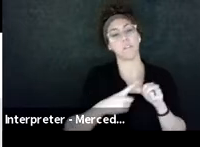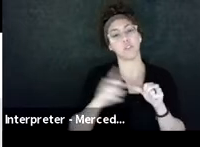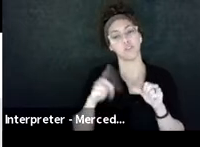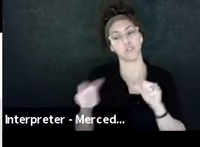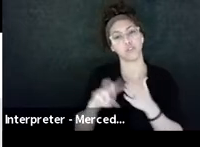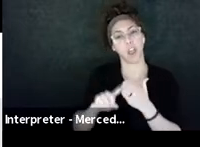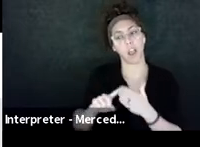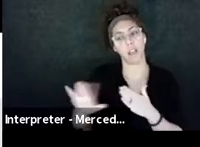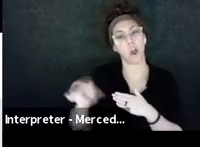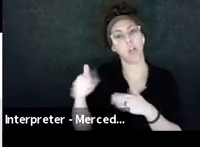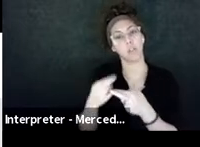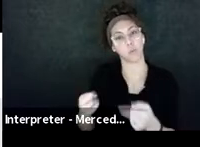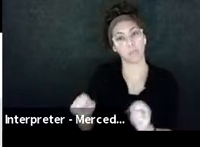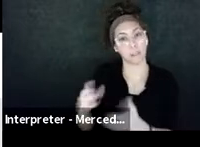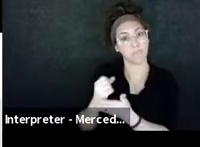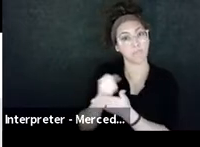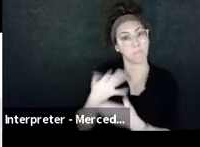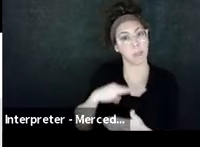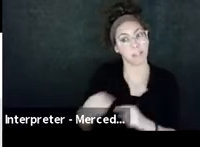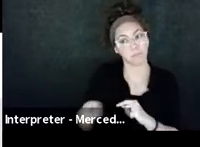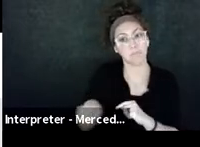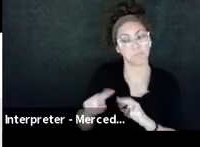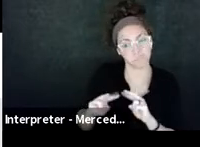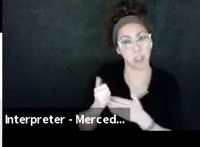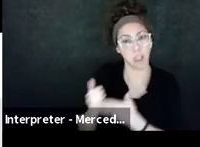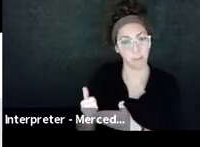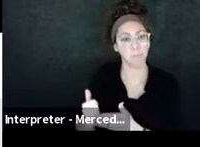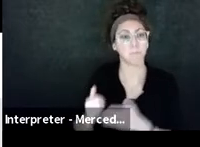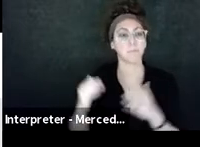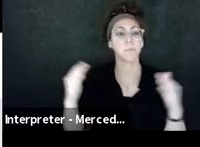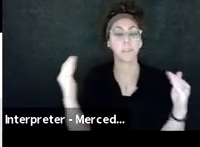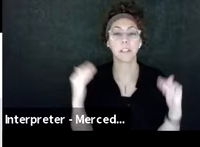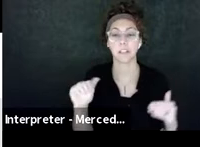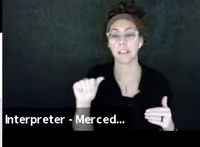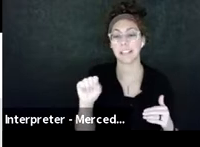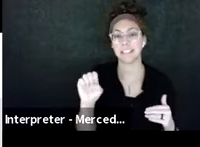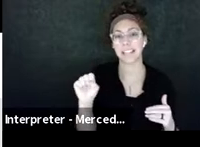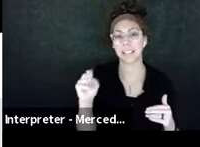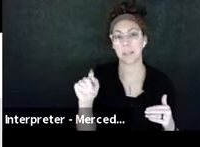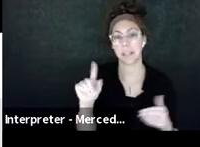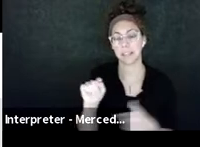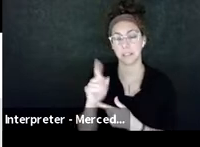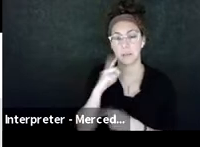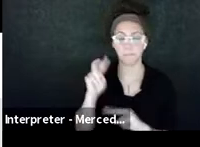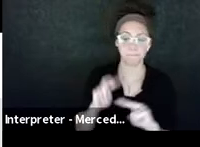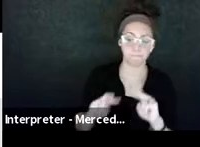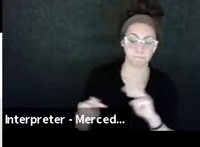maria.rodriguez: Once they go to the access site. Again, they'll be assessed for their needs. maria.rodriguez: If they determined that the client doesn't have any resources, there's no way to divert them.